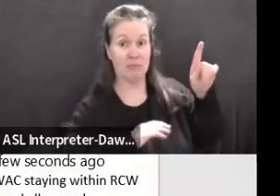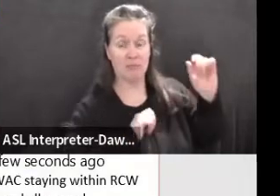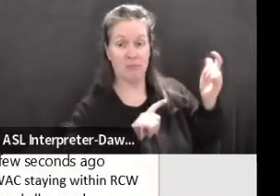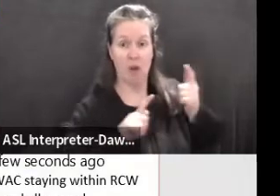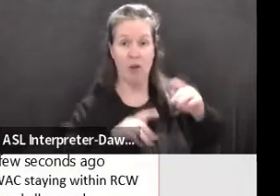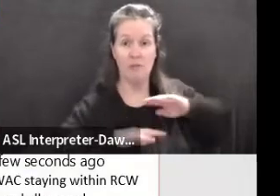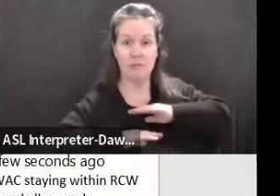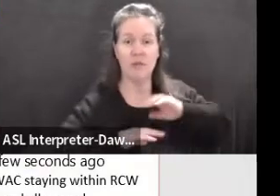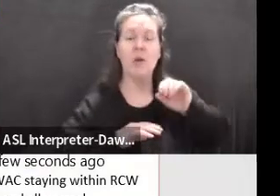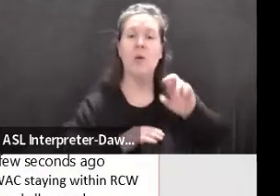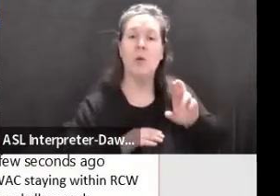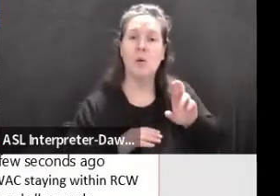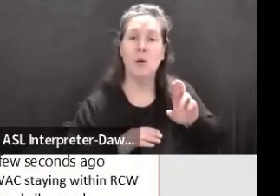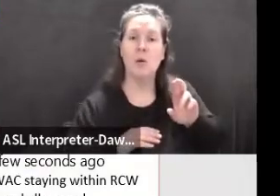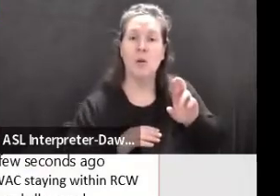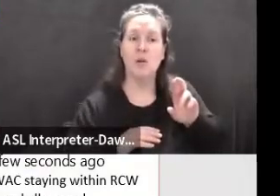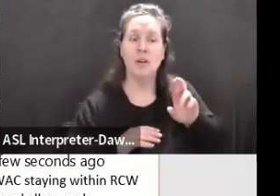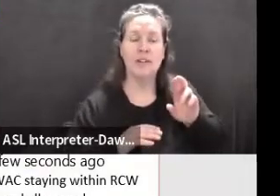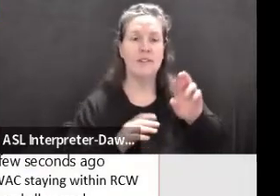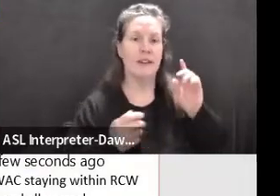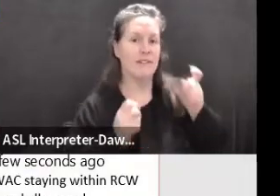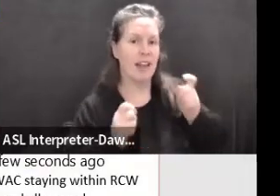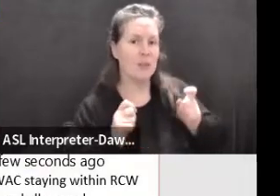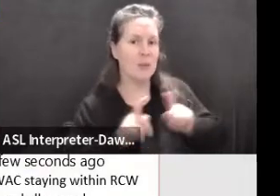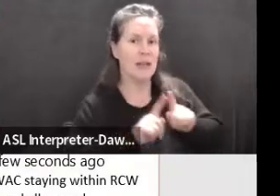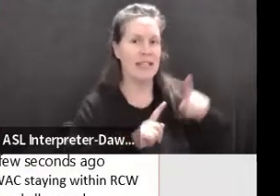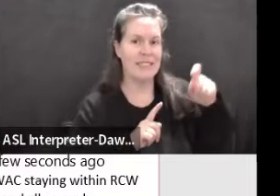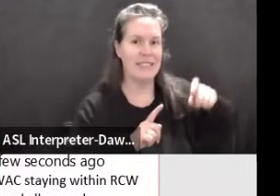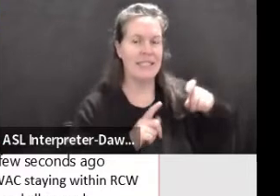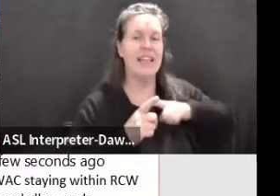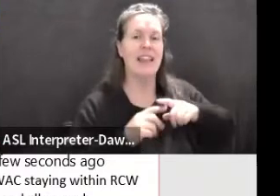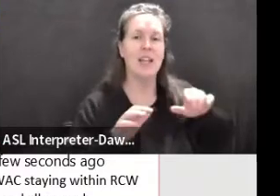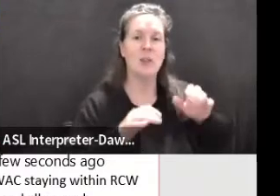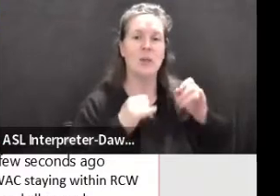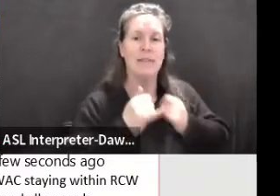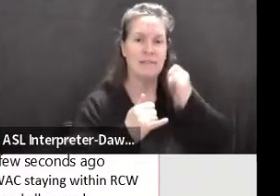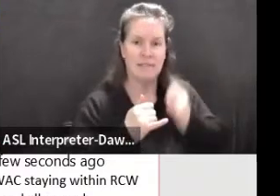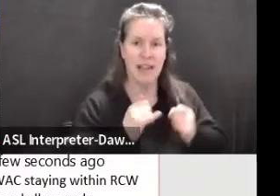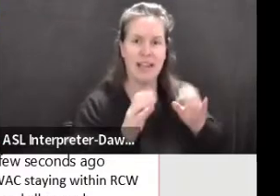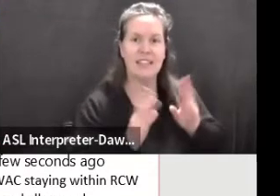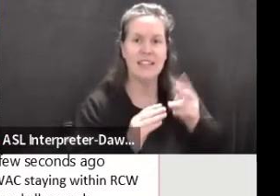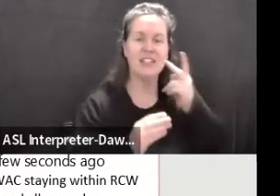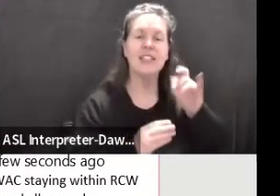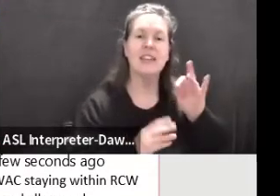And then you just fine tune as you will, and do a final, maybe session to see if people are in agreement.